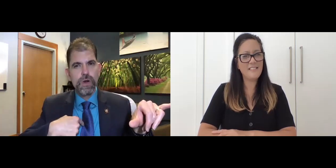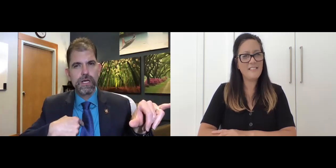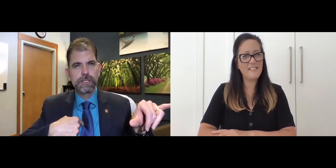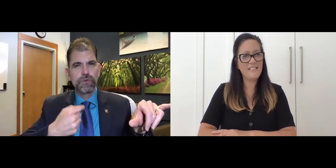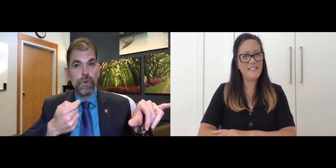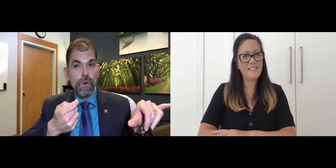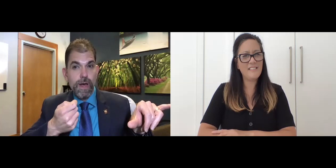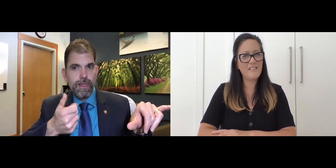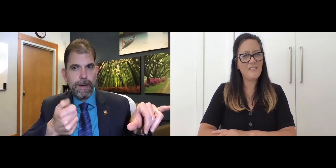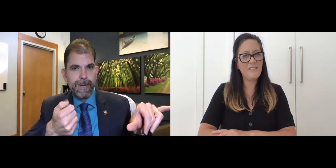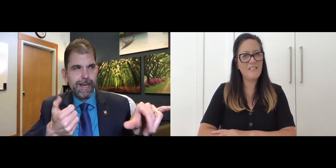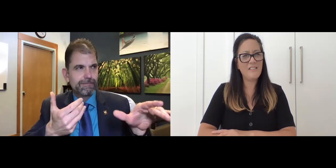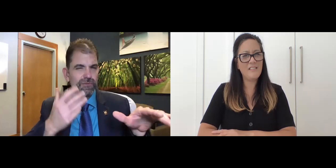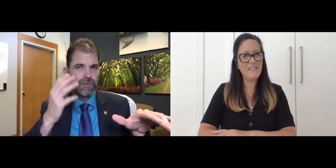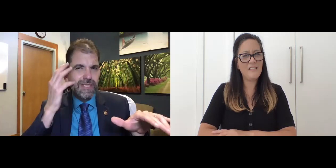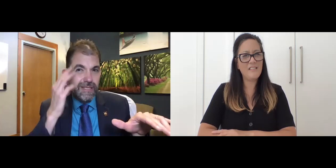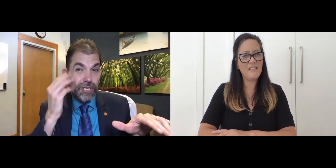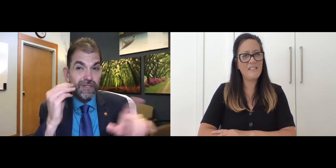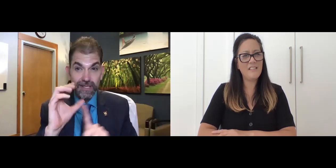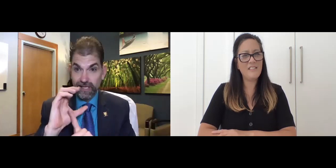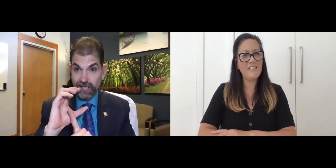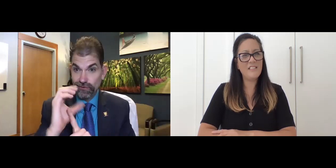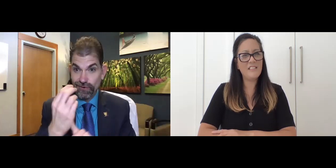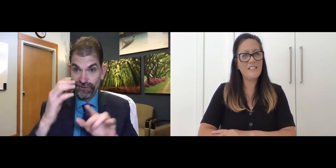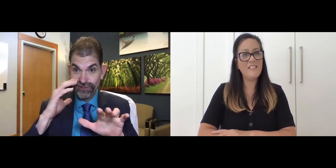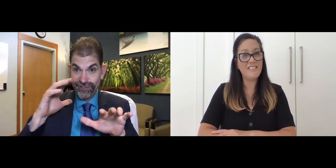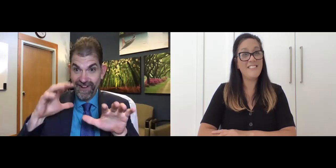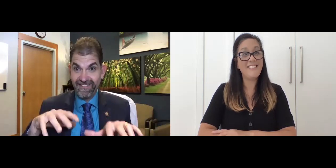time I was going through the experience of